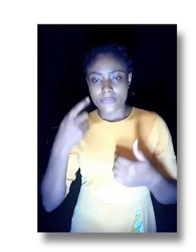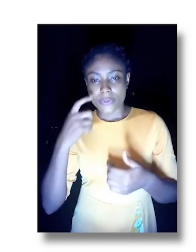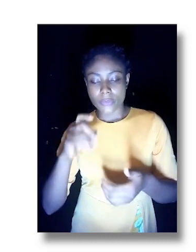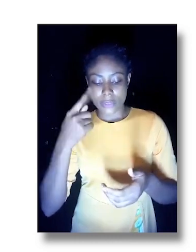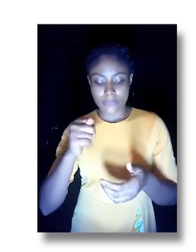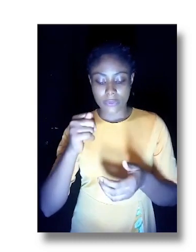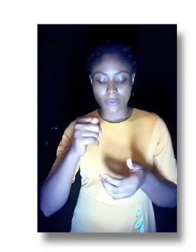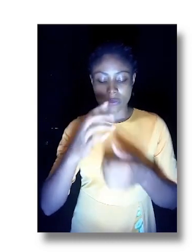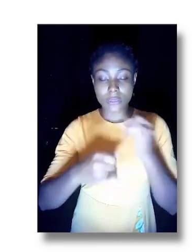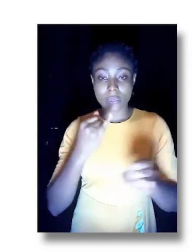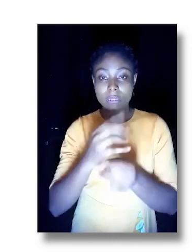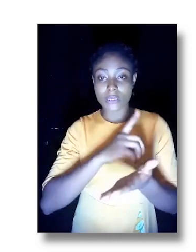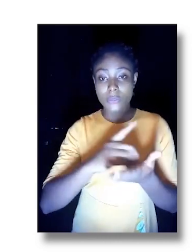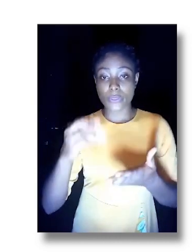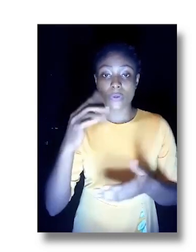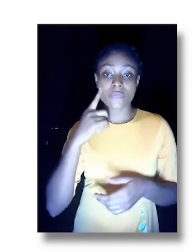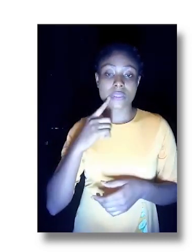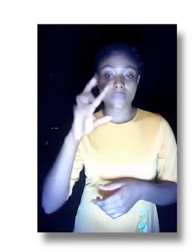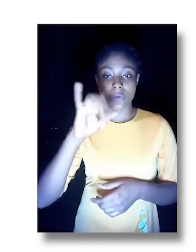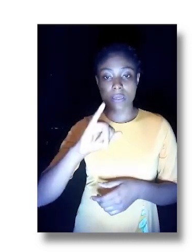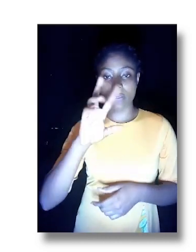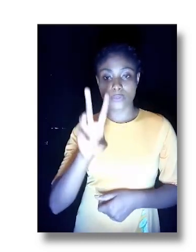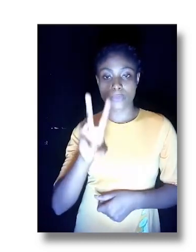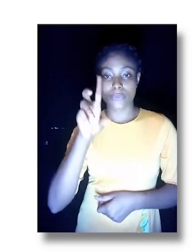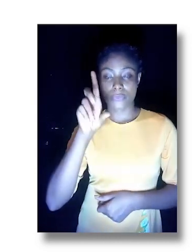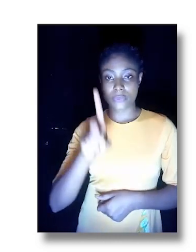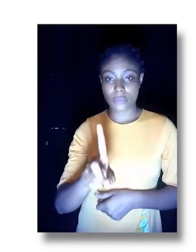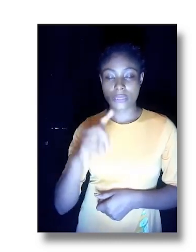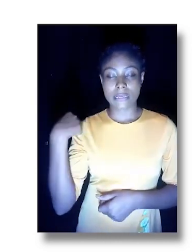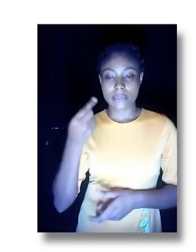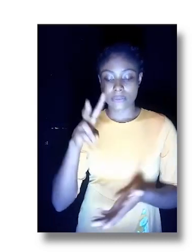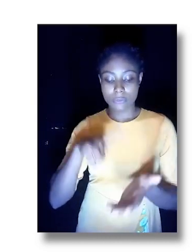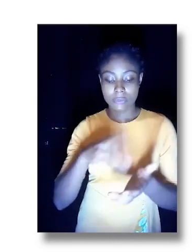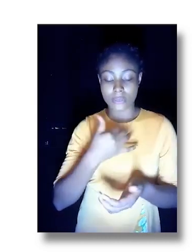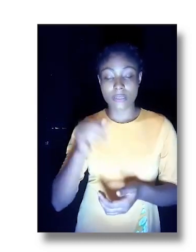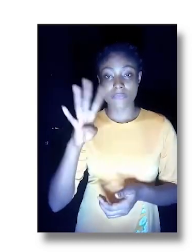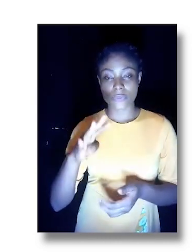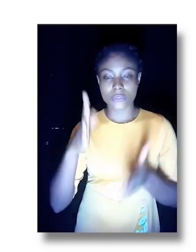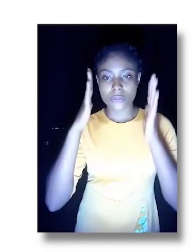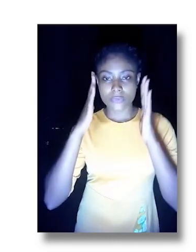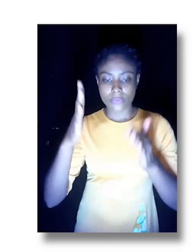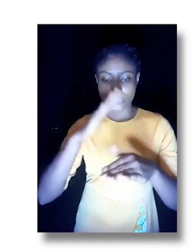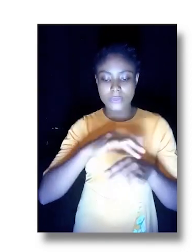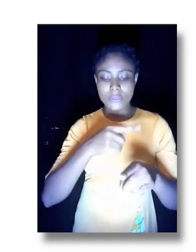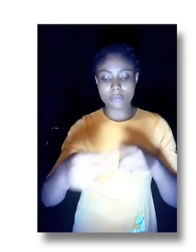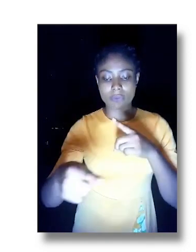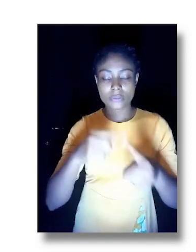Having observed the International Week of the Deaf (IWDeaf) since 2014, focusing on